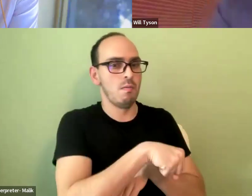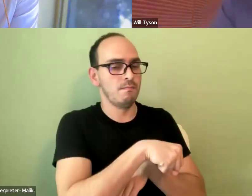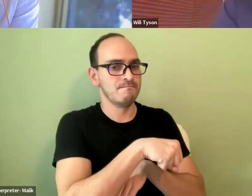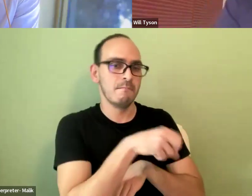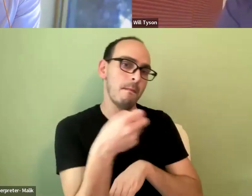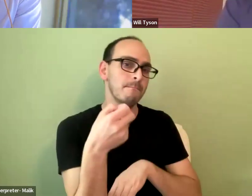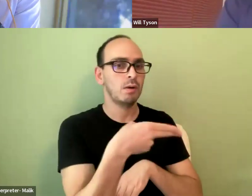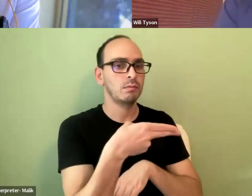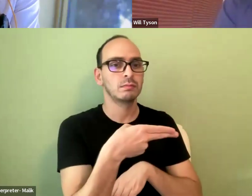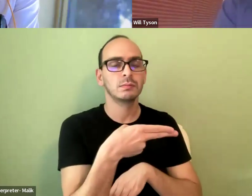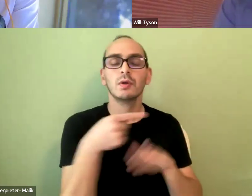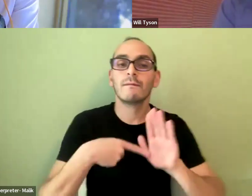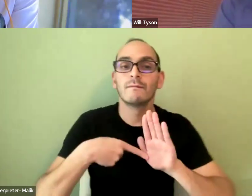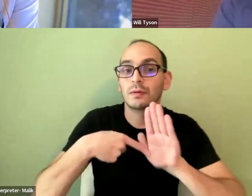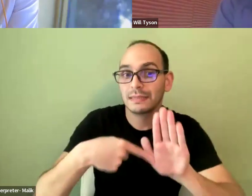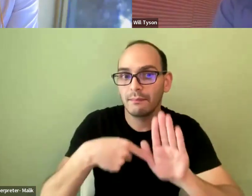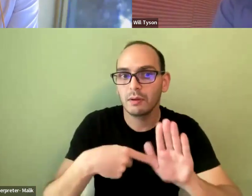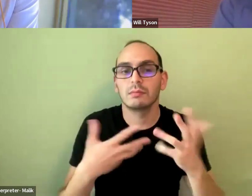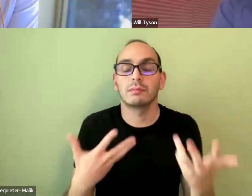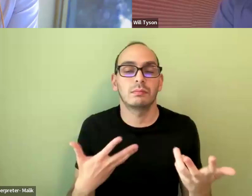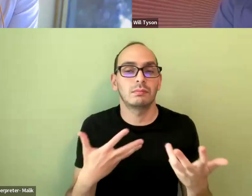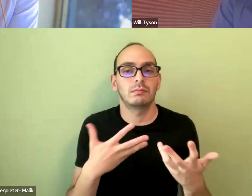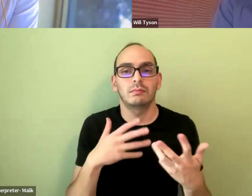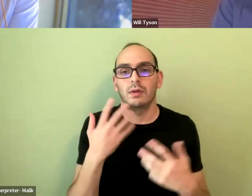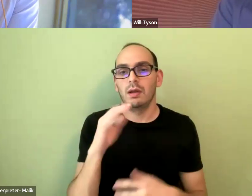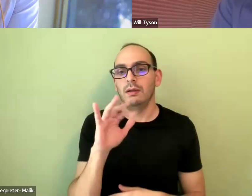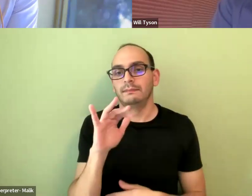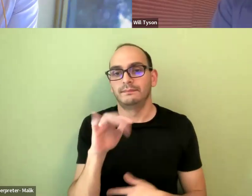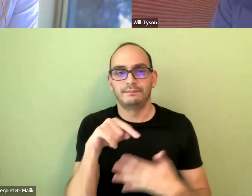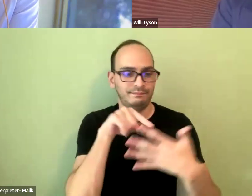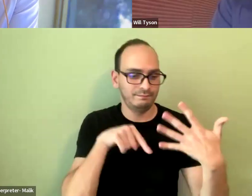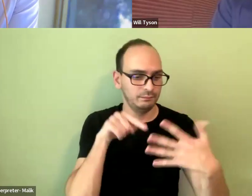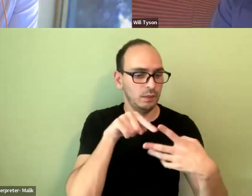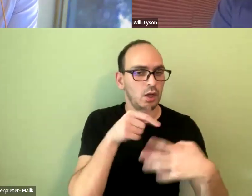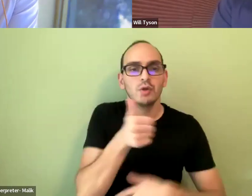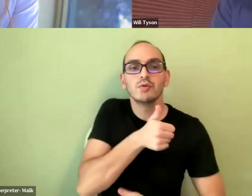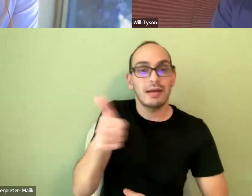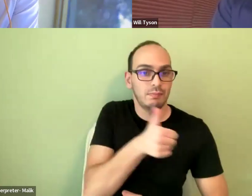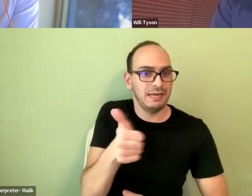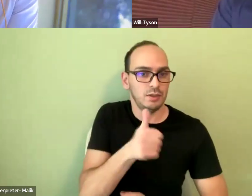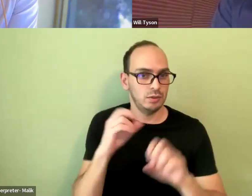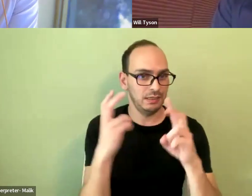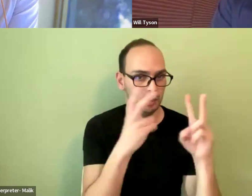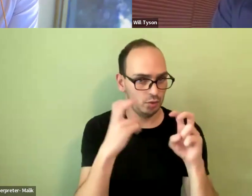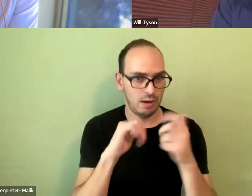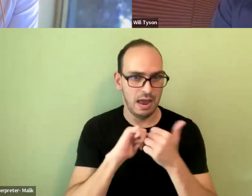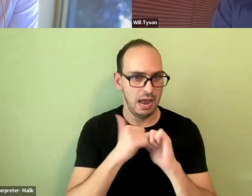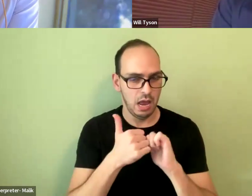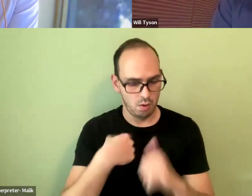For example, on the issue of transportation right? How can we